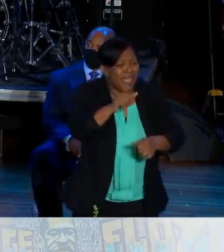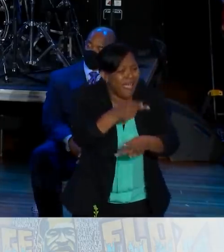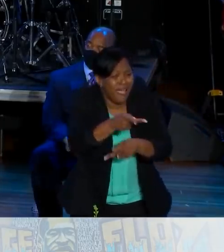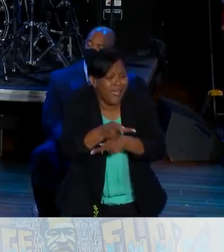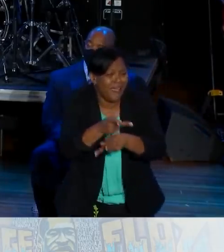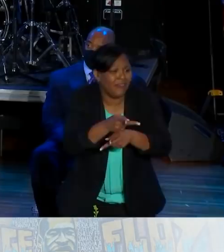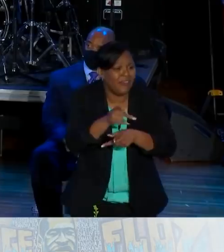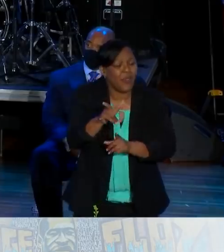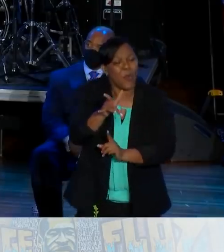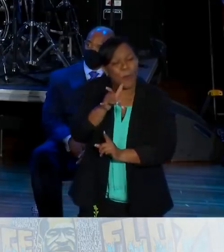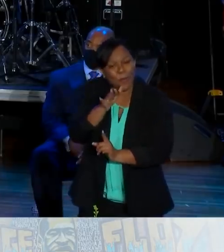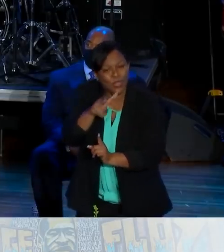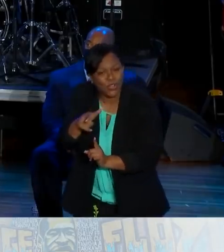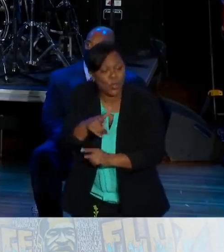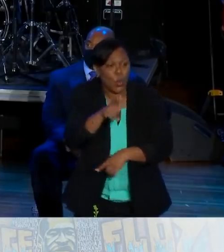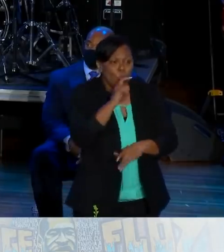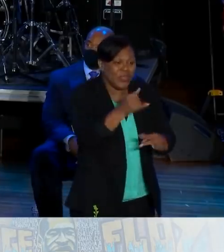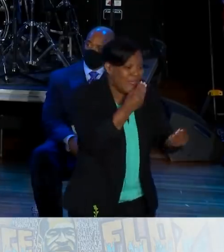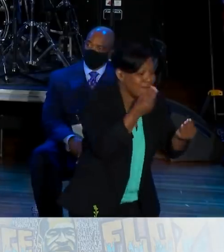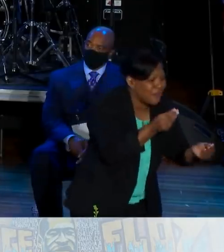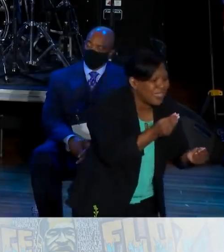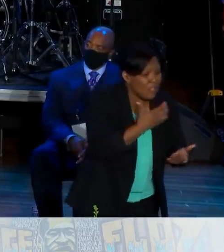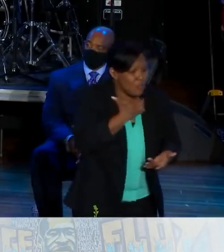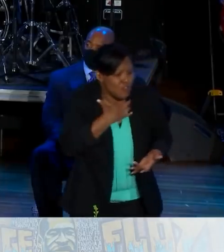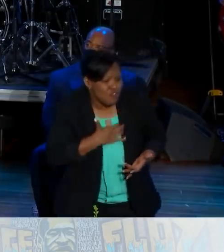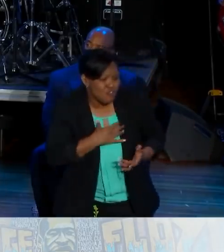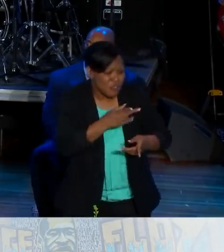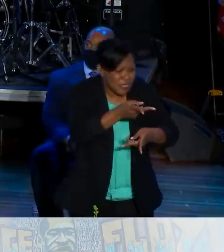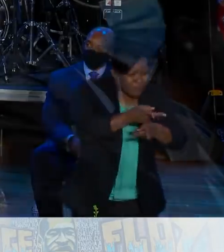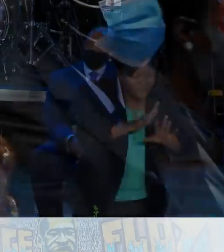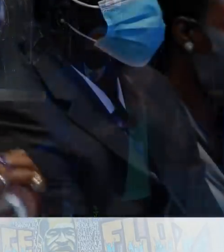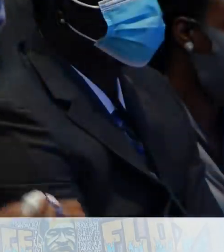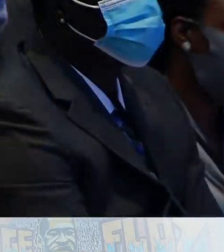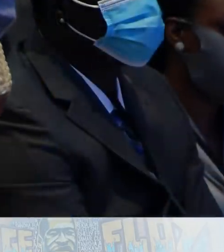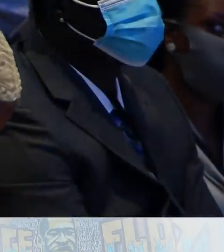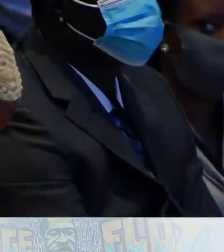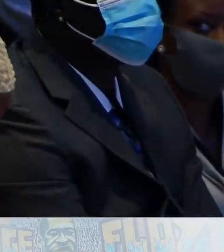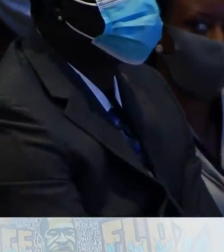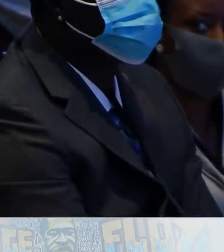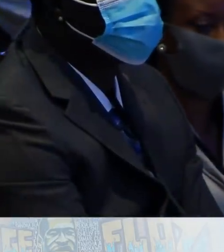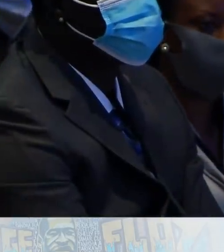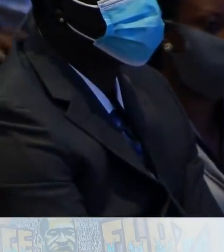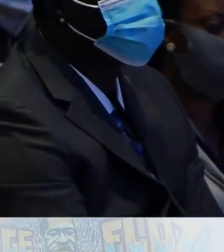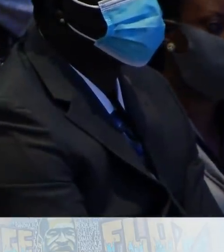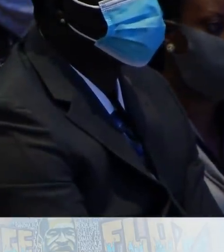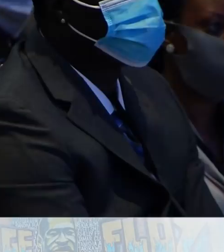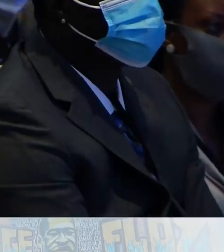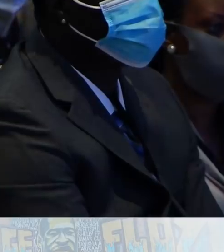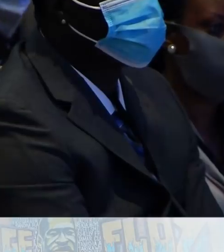THE ONLY ONES THAT MADE SURE THAT FOOD WAS ON THE TABLE WAS OUR MOTHER. I KNOW WHY GEORGE WAS CALLING